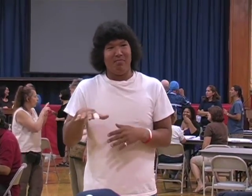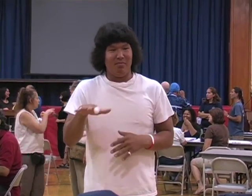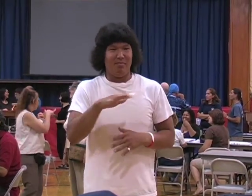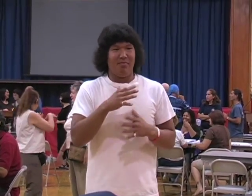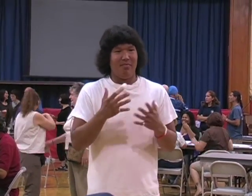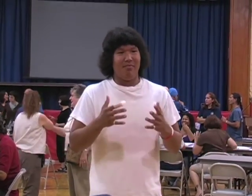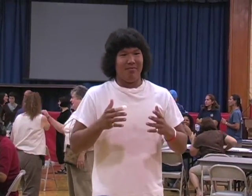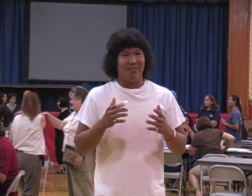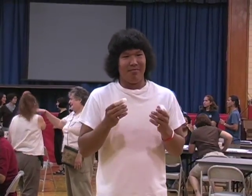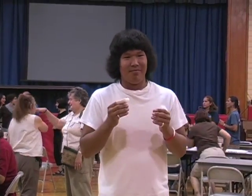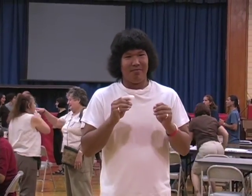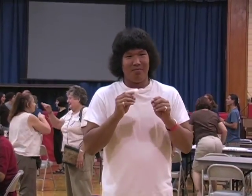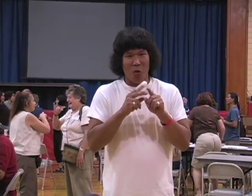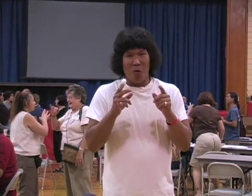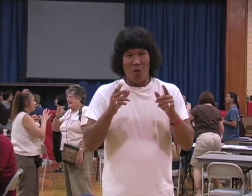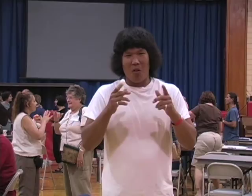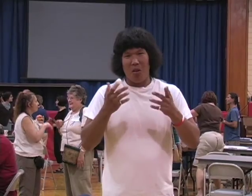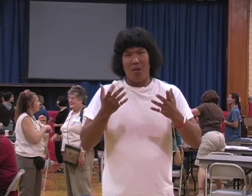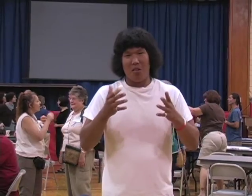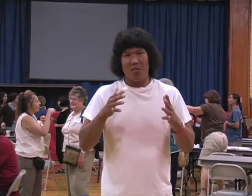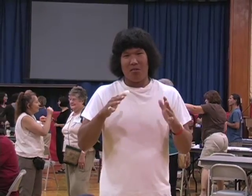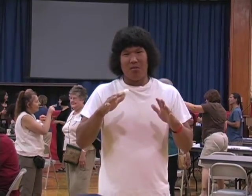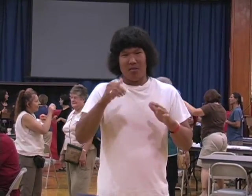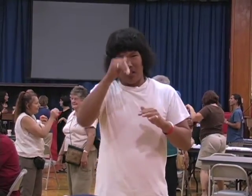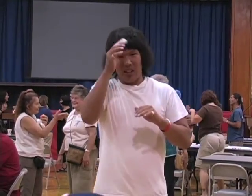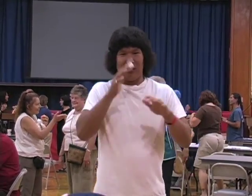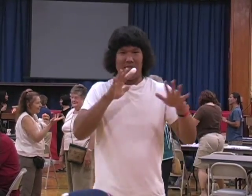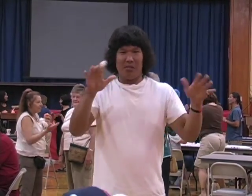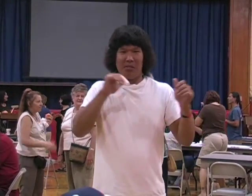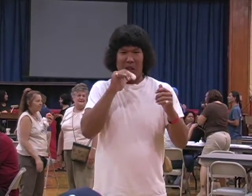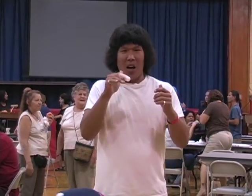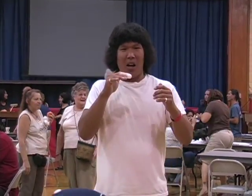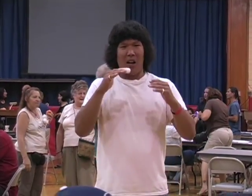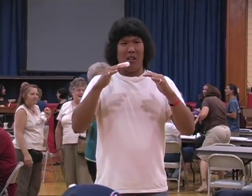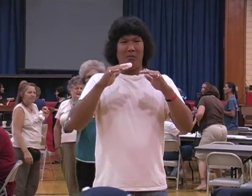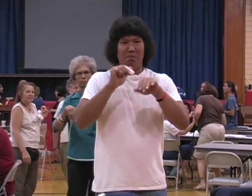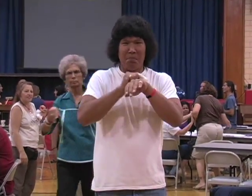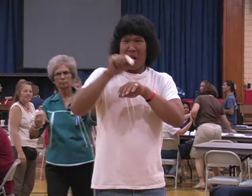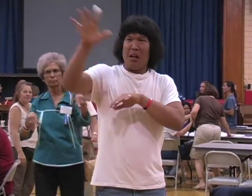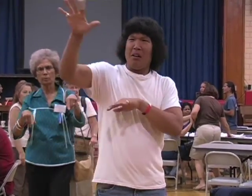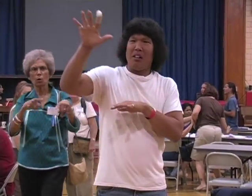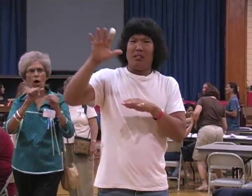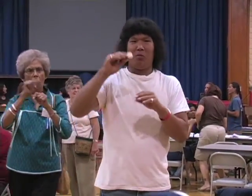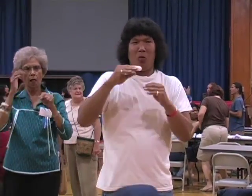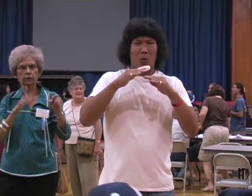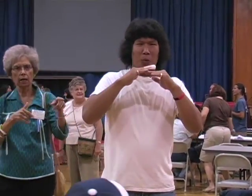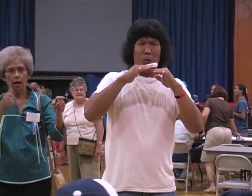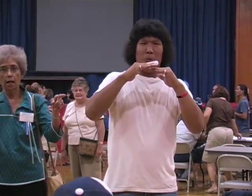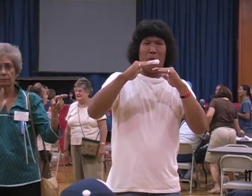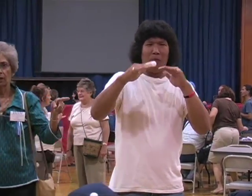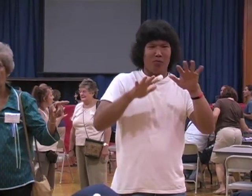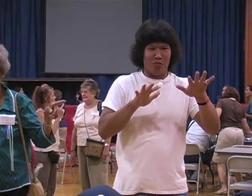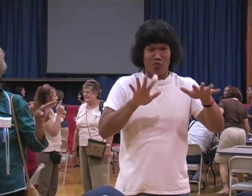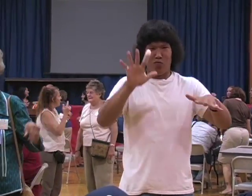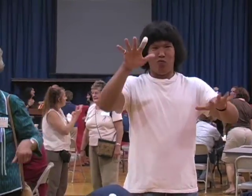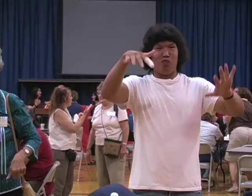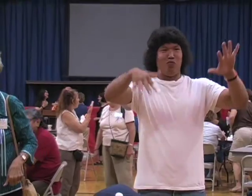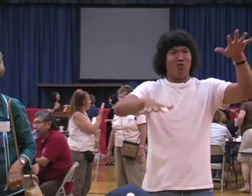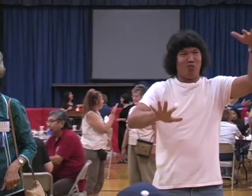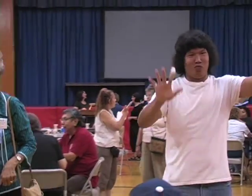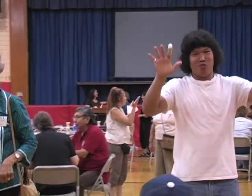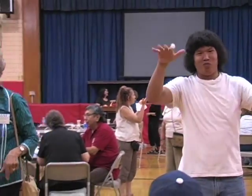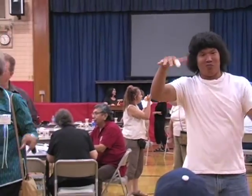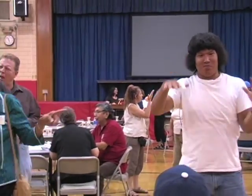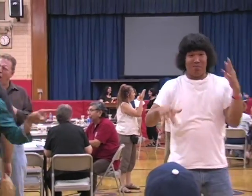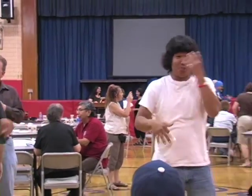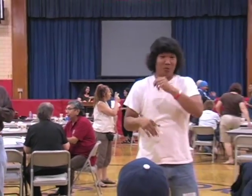Well.. Alaska is not just the mountains and it does have flat and plain fields with hills. It is beautiful.